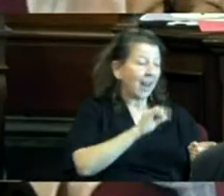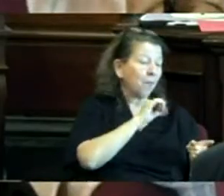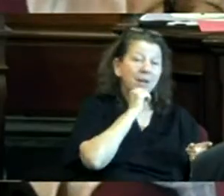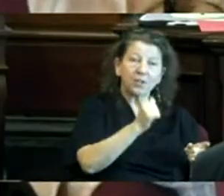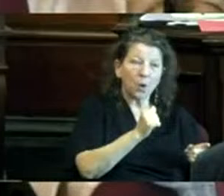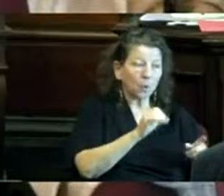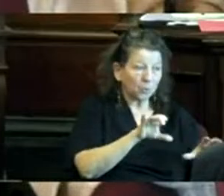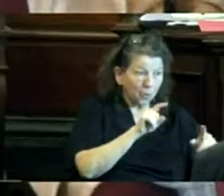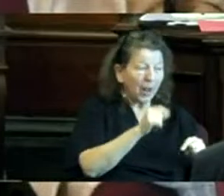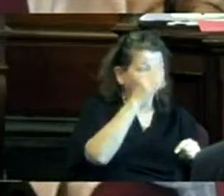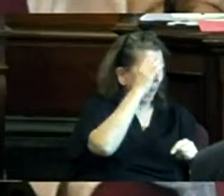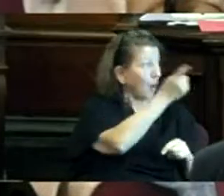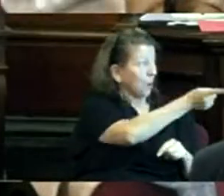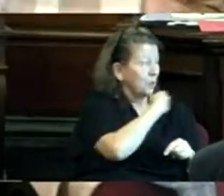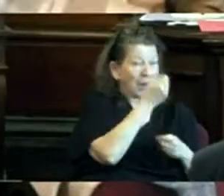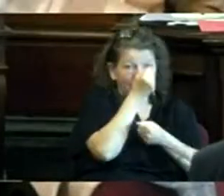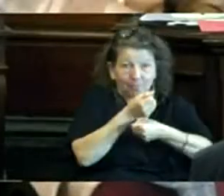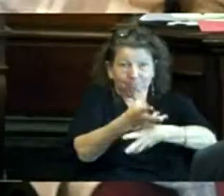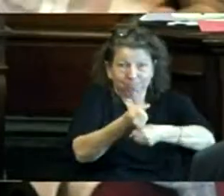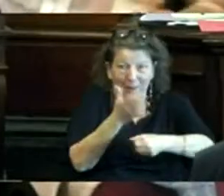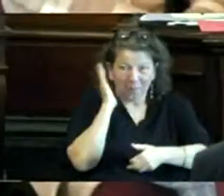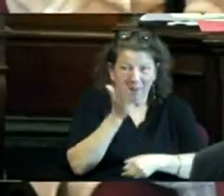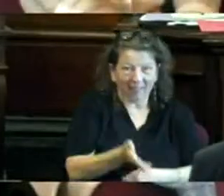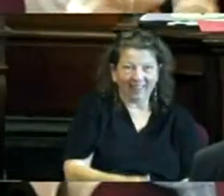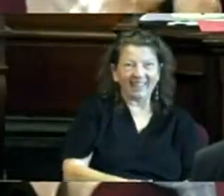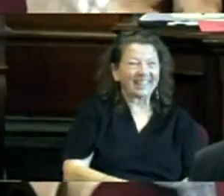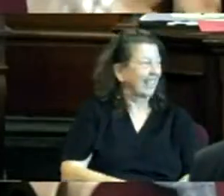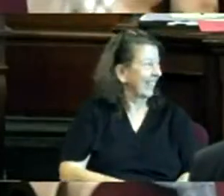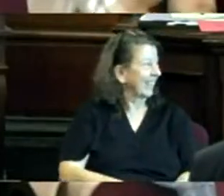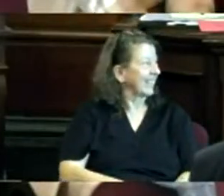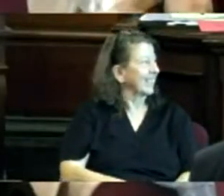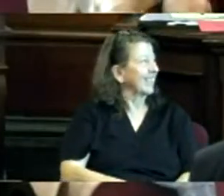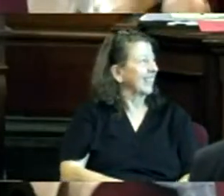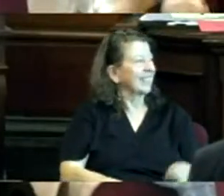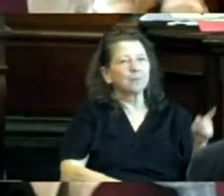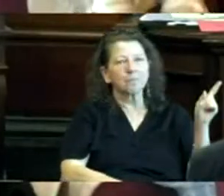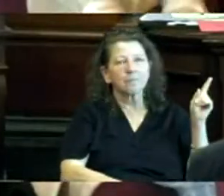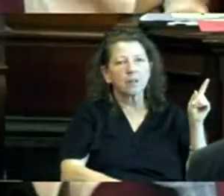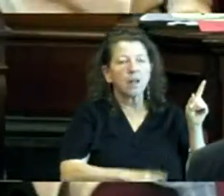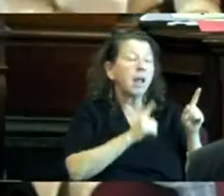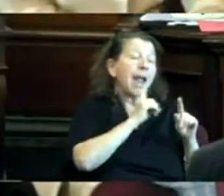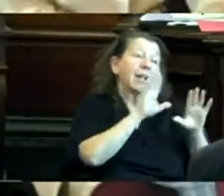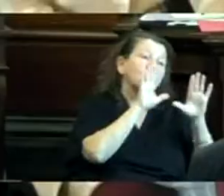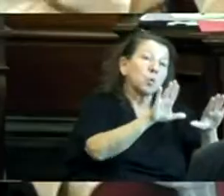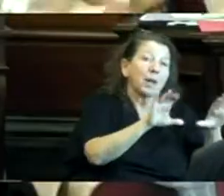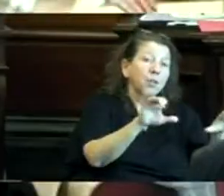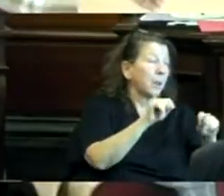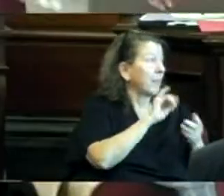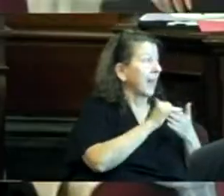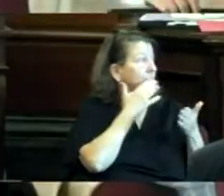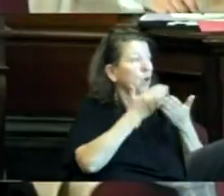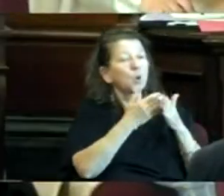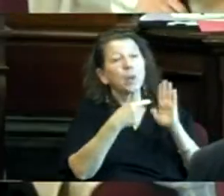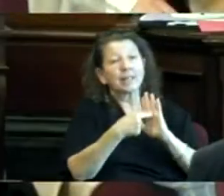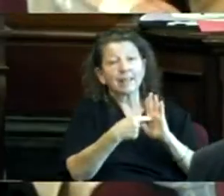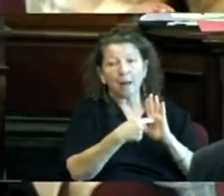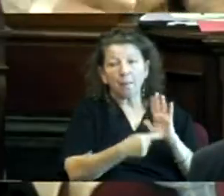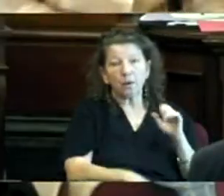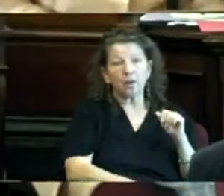a there's a strong base for that and we don't do we're going to